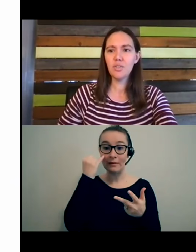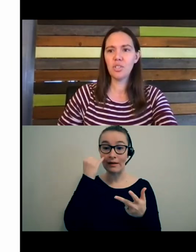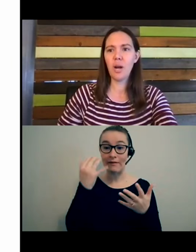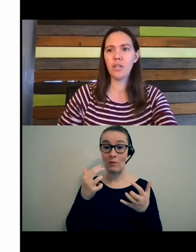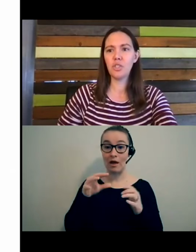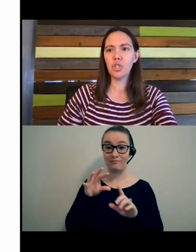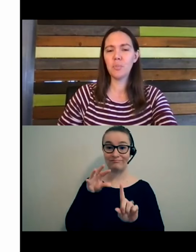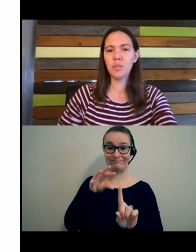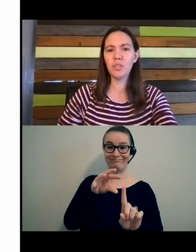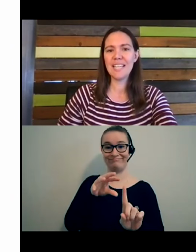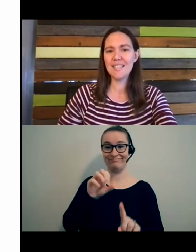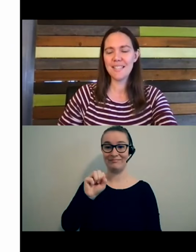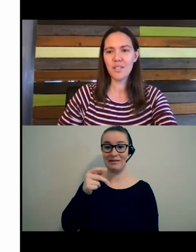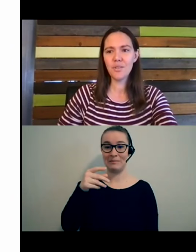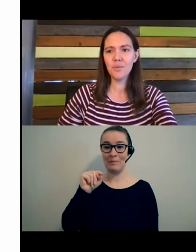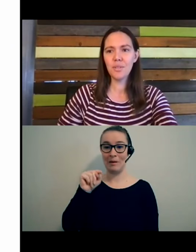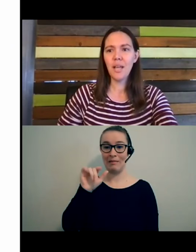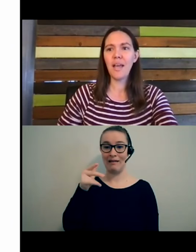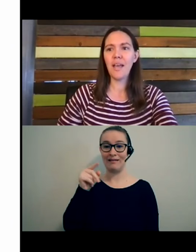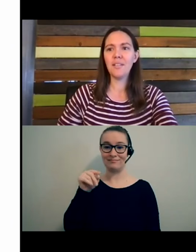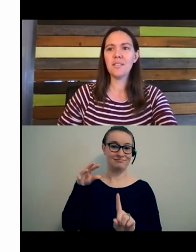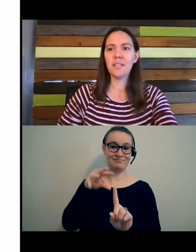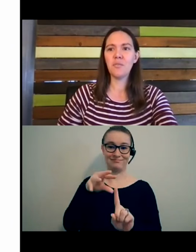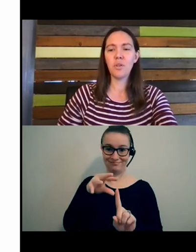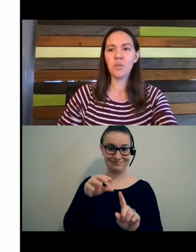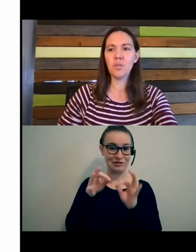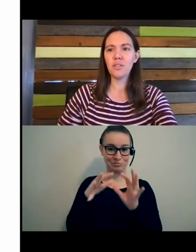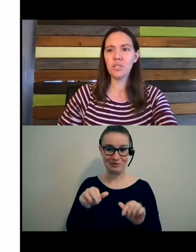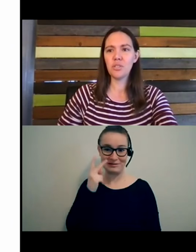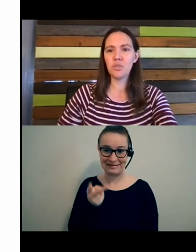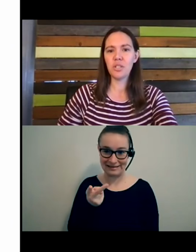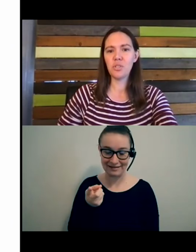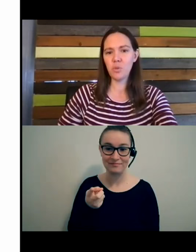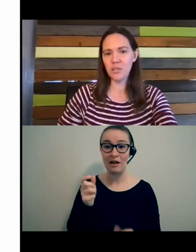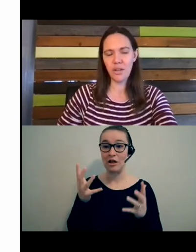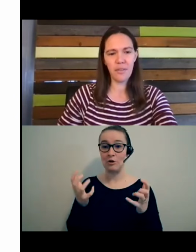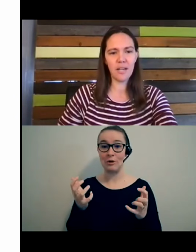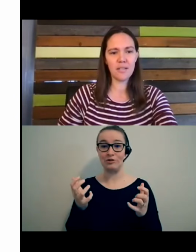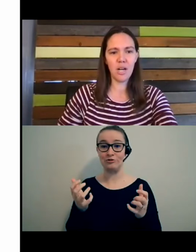so our interpreter can see you and vocalize your introduction, we also have that as an option.